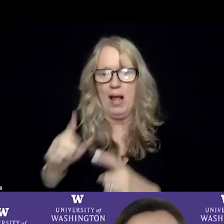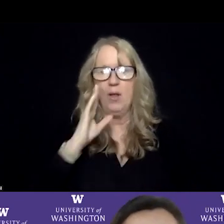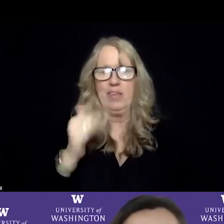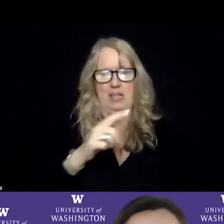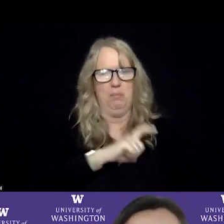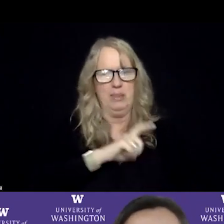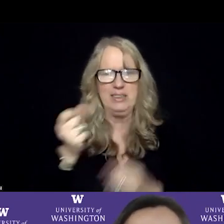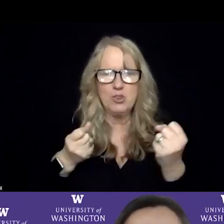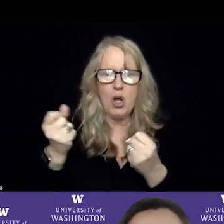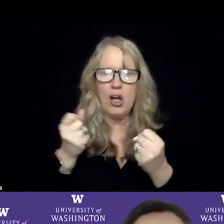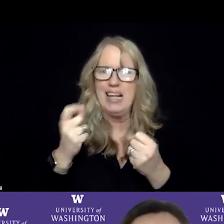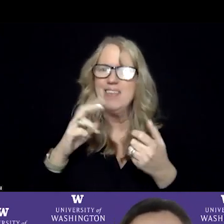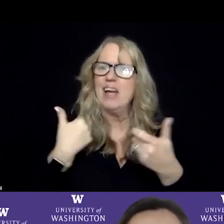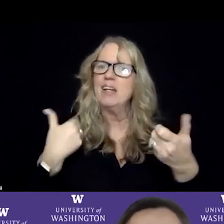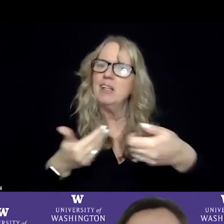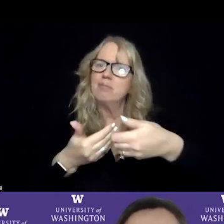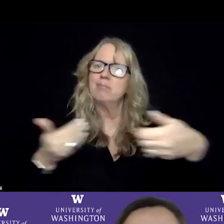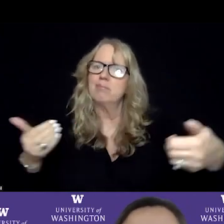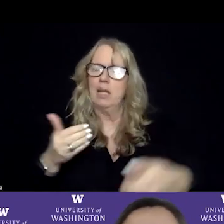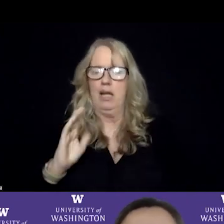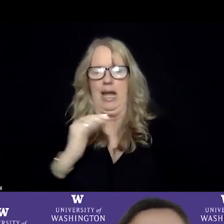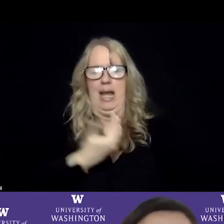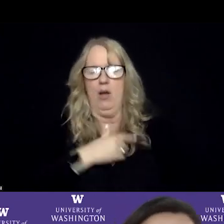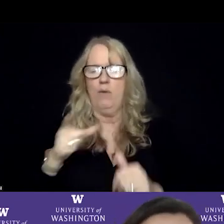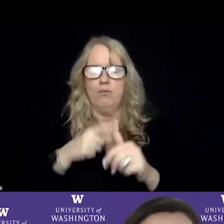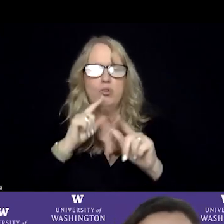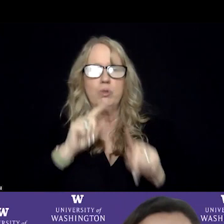TO ALIENATE OUR COMMUNITY THAT NEEDS TO BE PART OF THIS